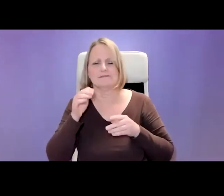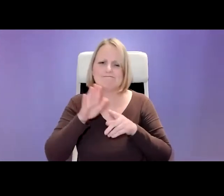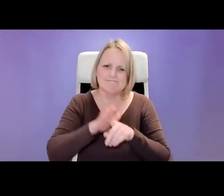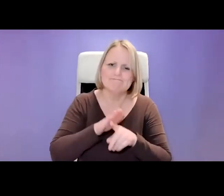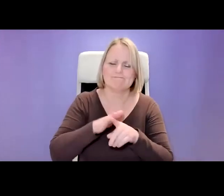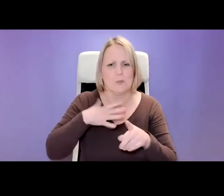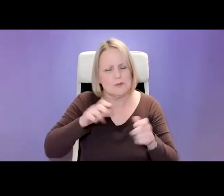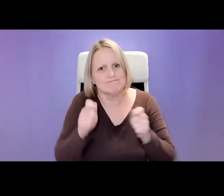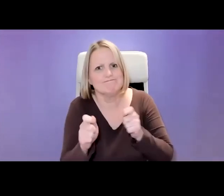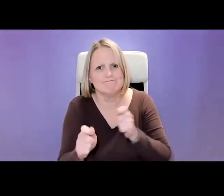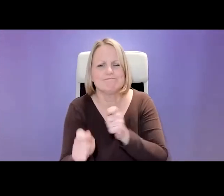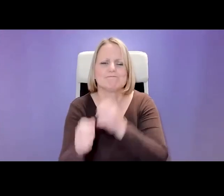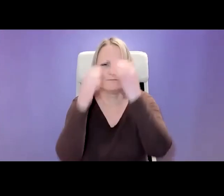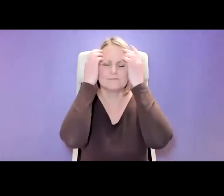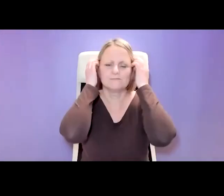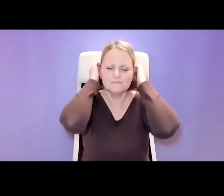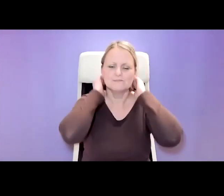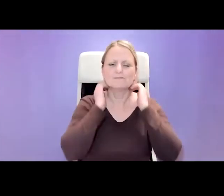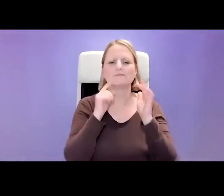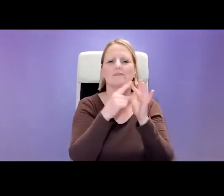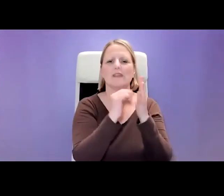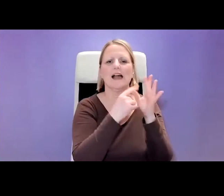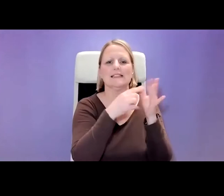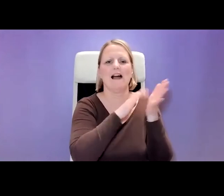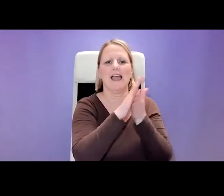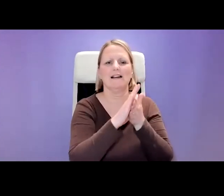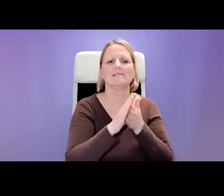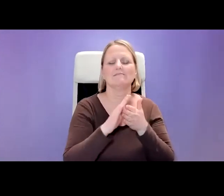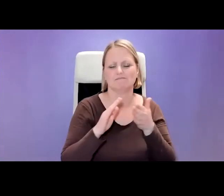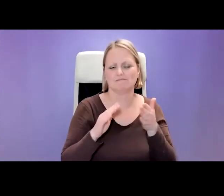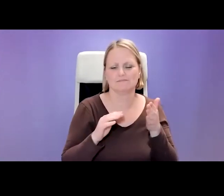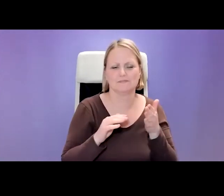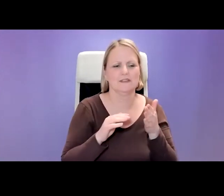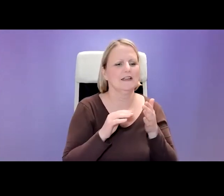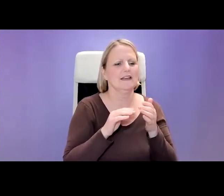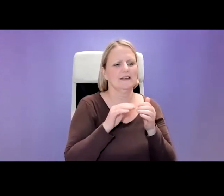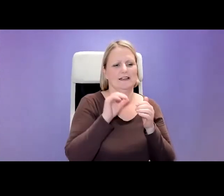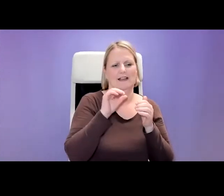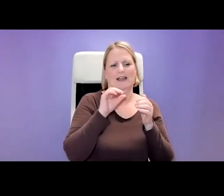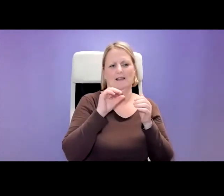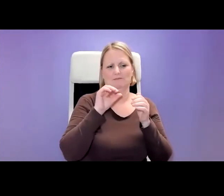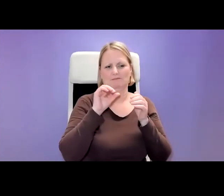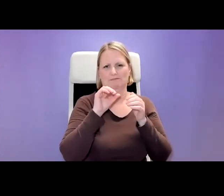“I was ready to be sought out by those who did not ask, to be found by those who did not seek me.